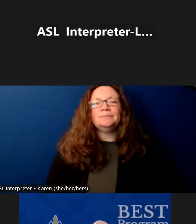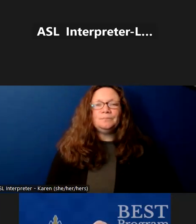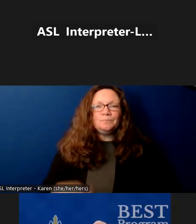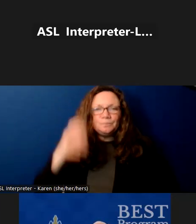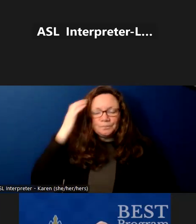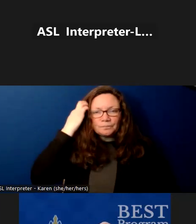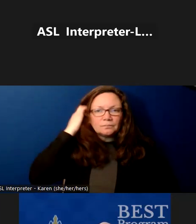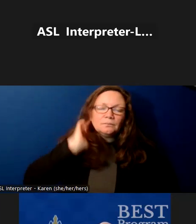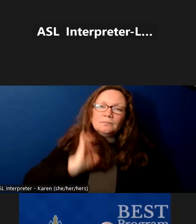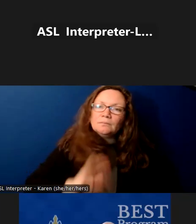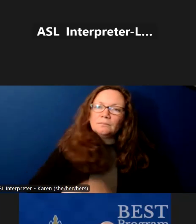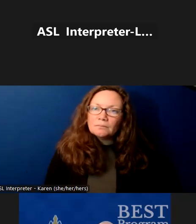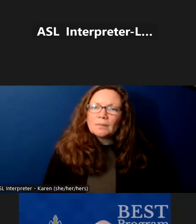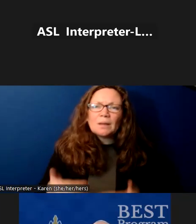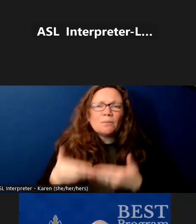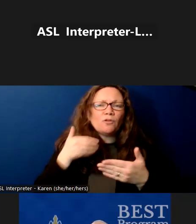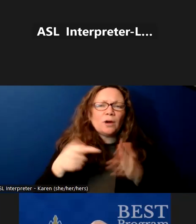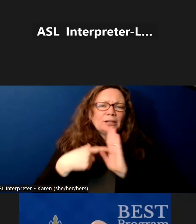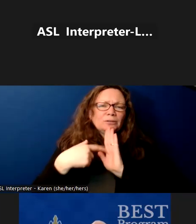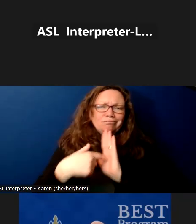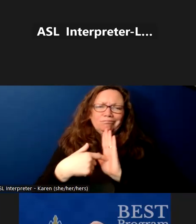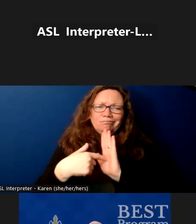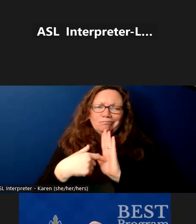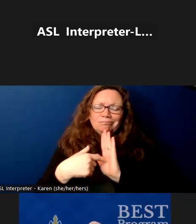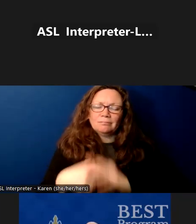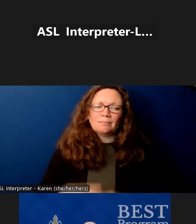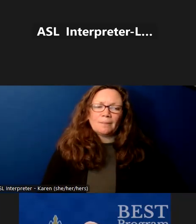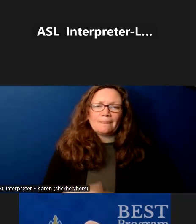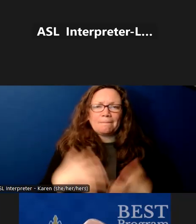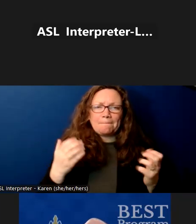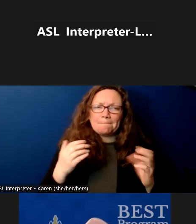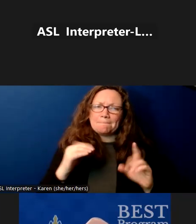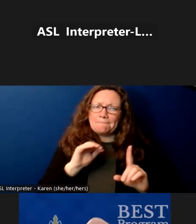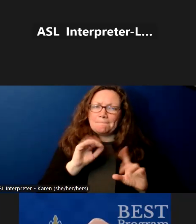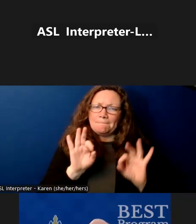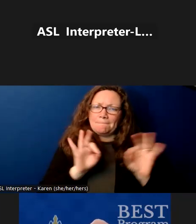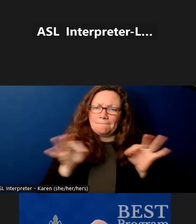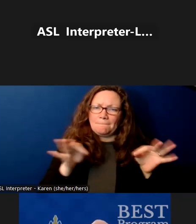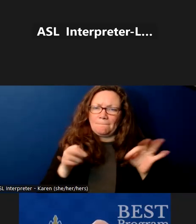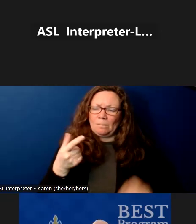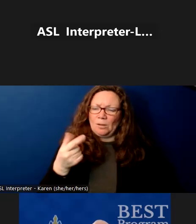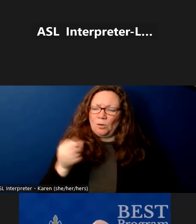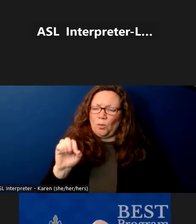Now, before I show you a demo, I want to make you aware of what the go live specifications are.